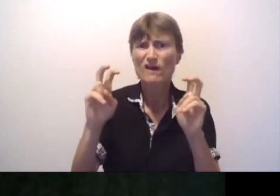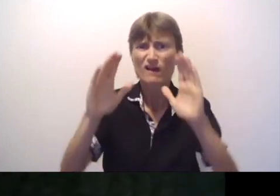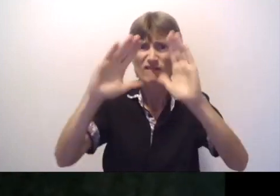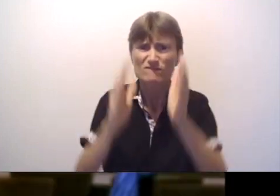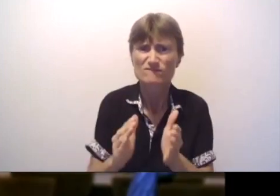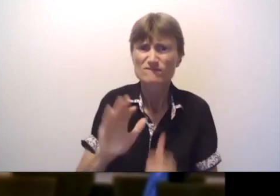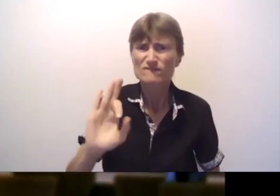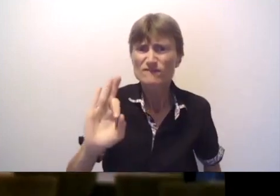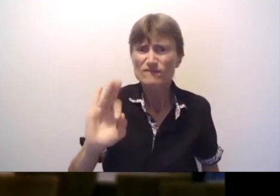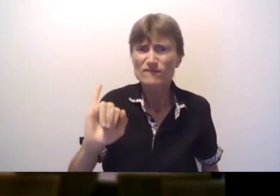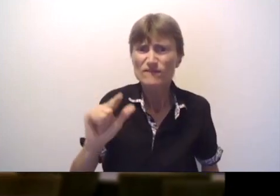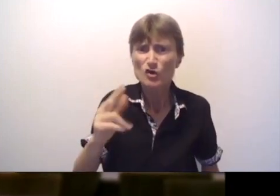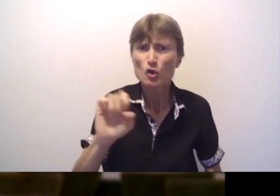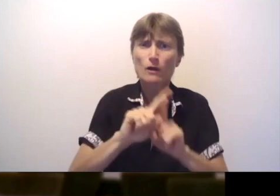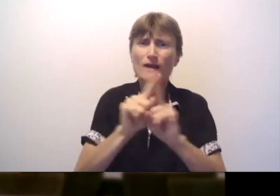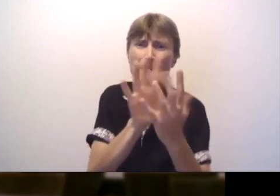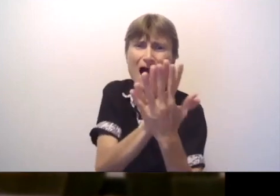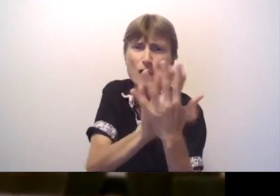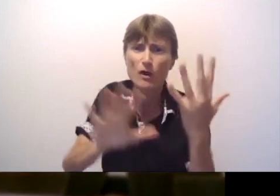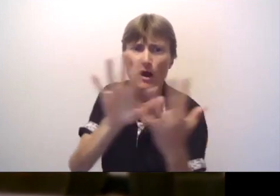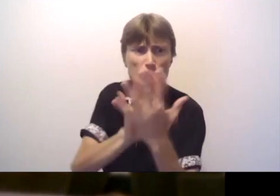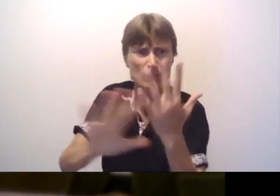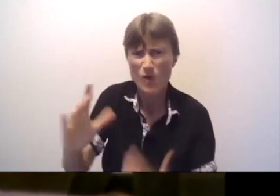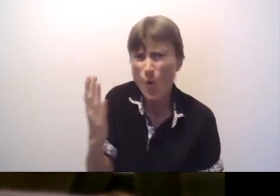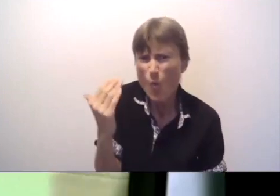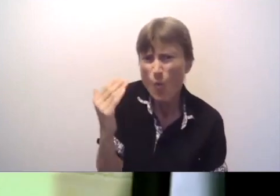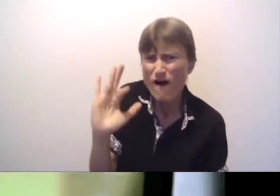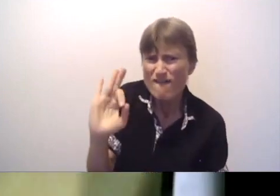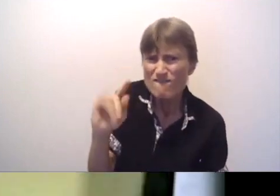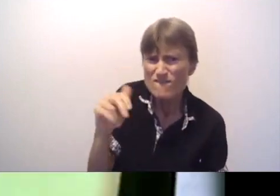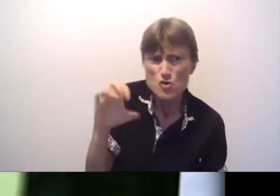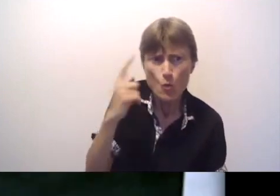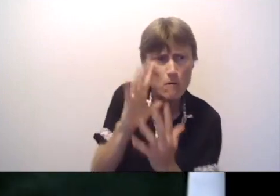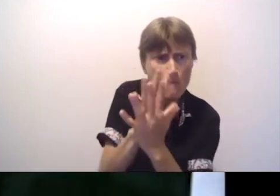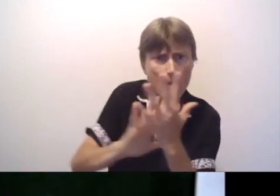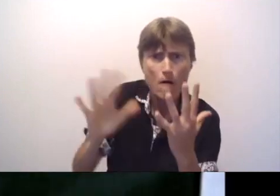walking figures oh wow you got some oh wow you got one of the original